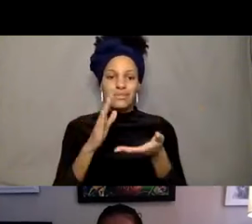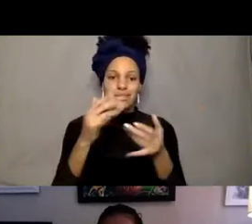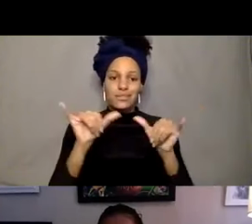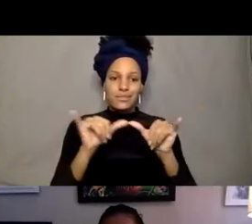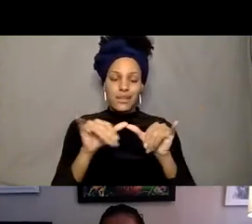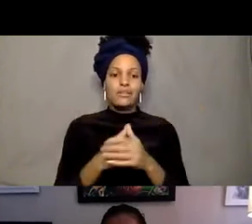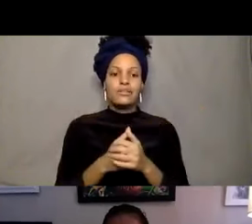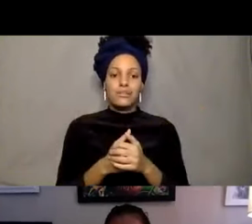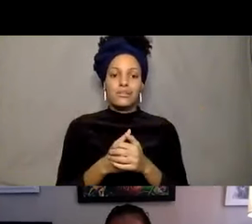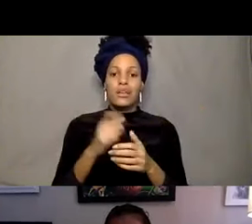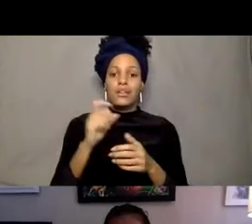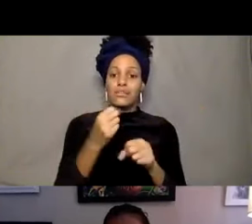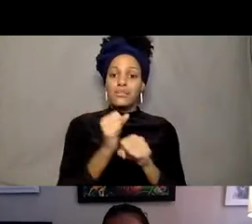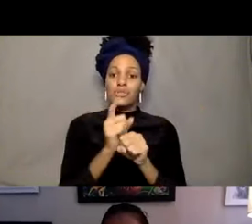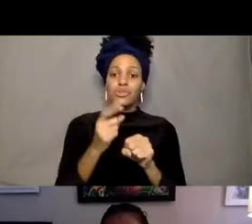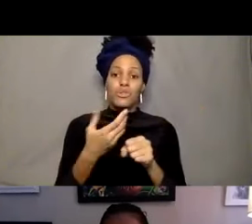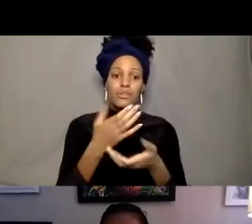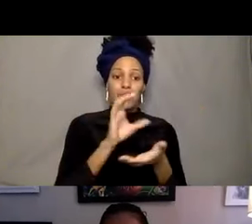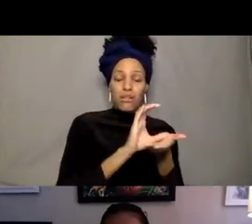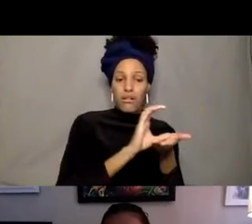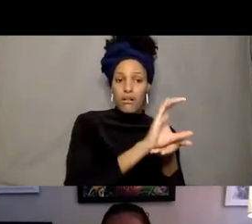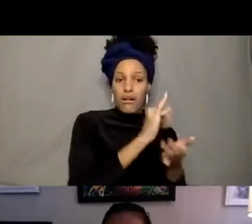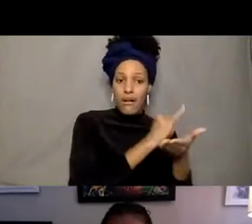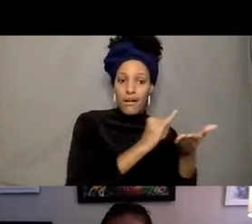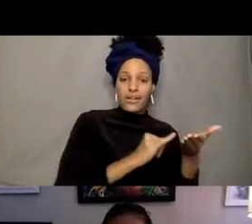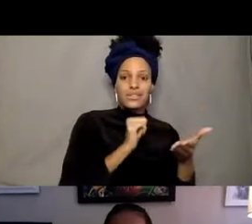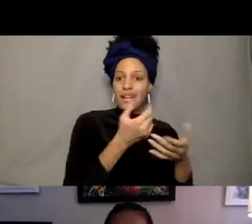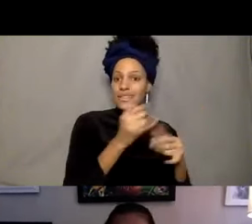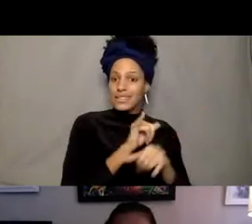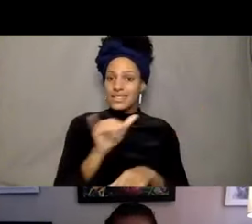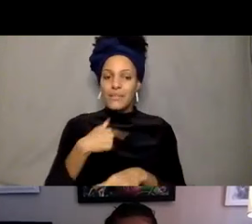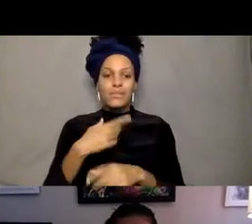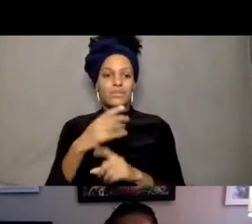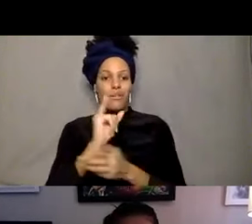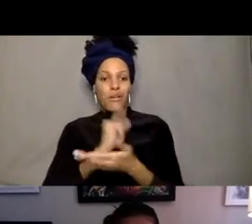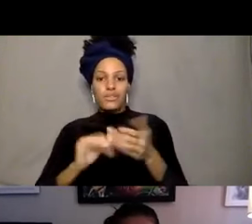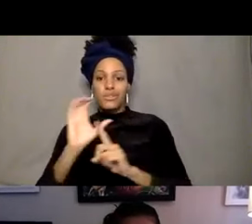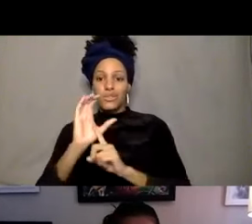must be able to isolate their arts programming expenses from non-arts and non-cultural financial activity.